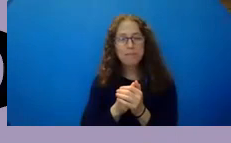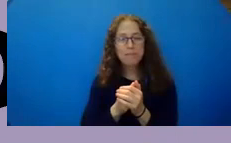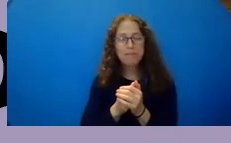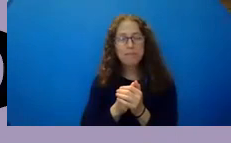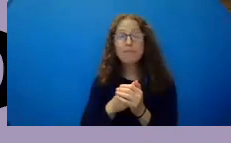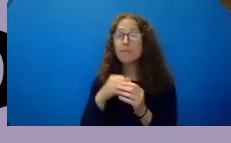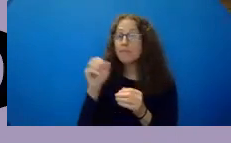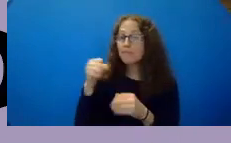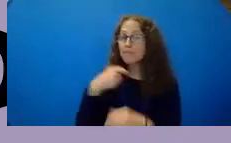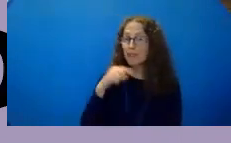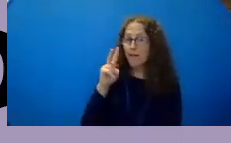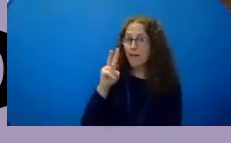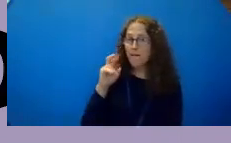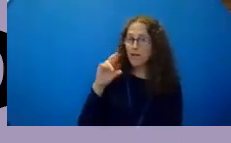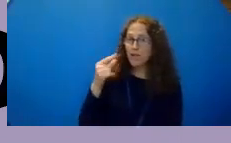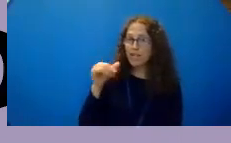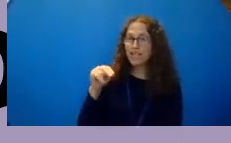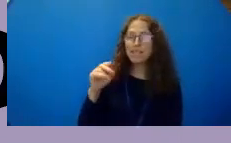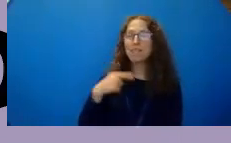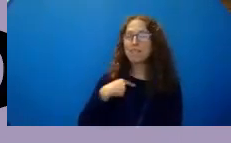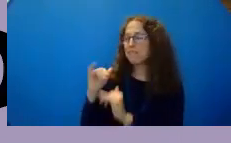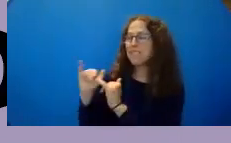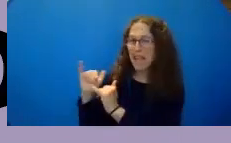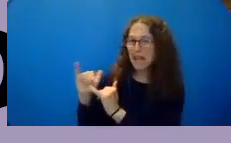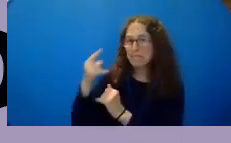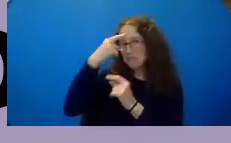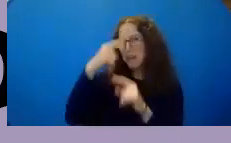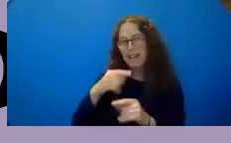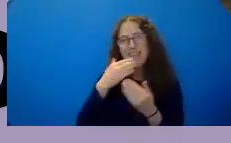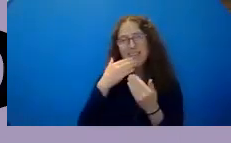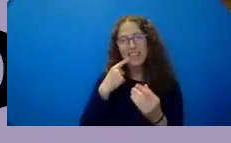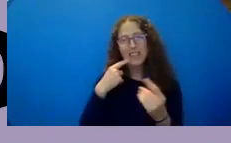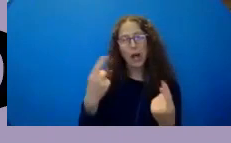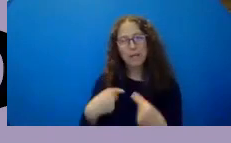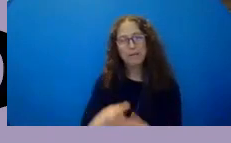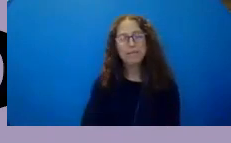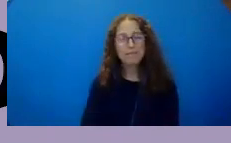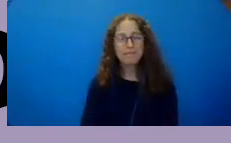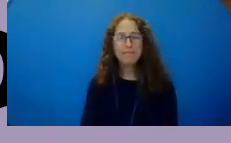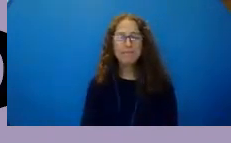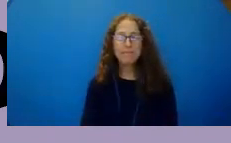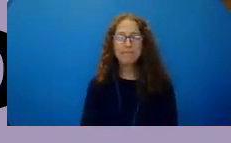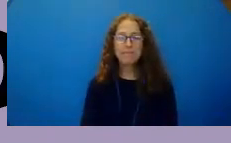EVERYONE FOR JOINING THIS MEETING AND FOR YOUR INTEREST IN THIS PROGRAM.